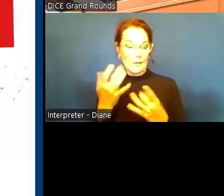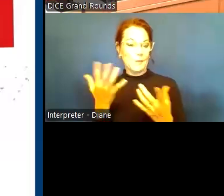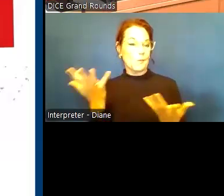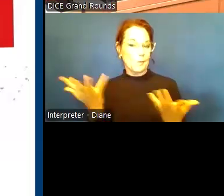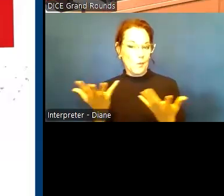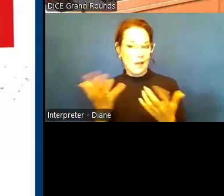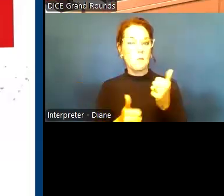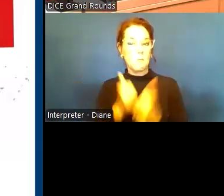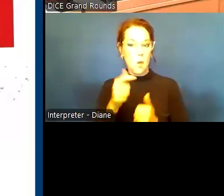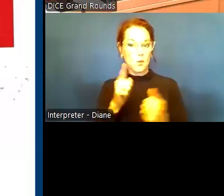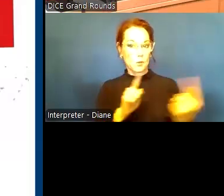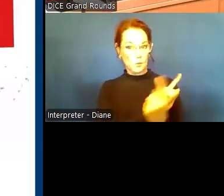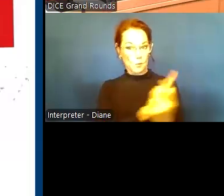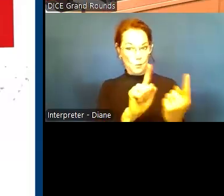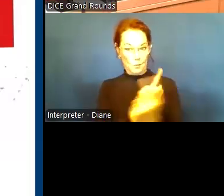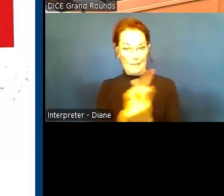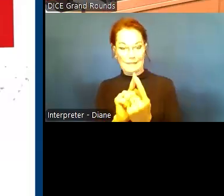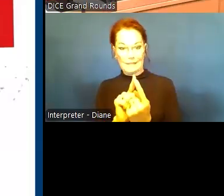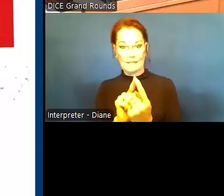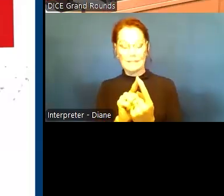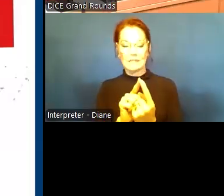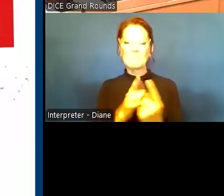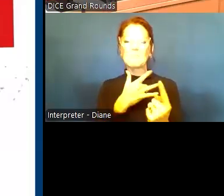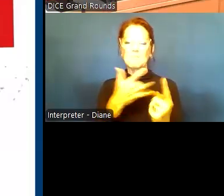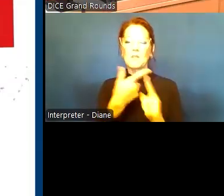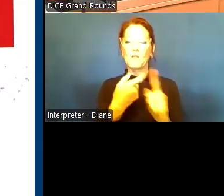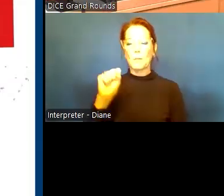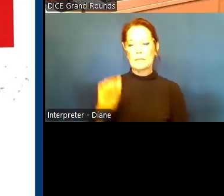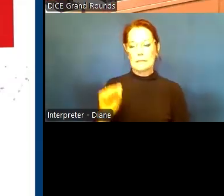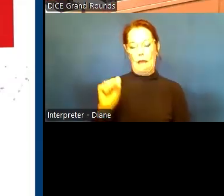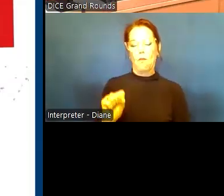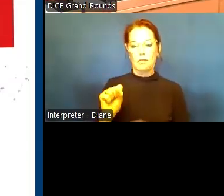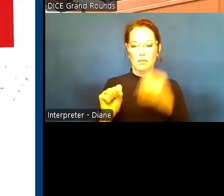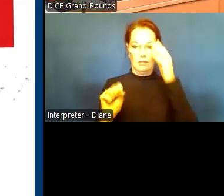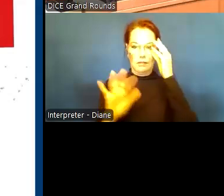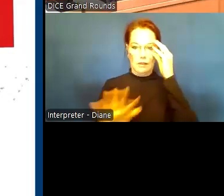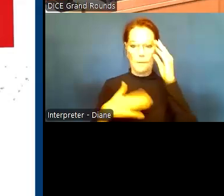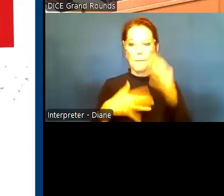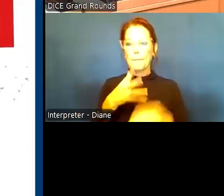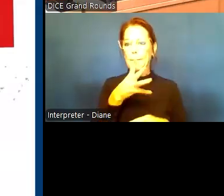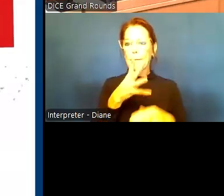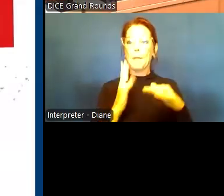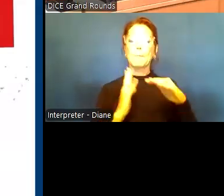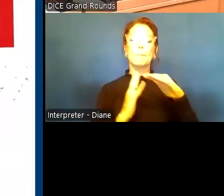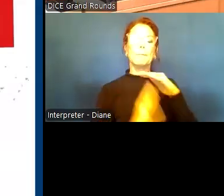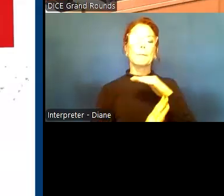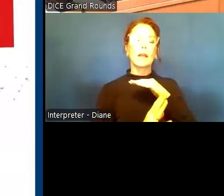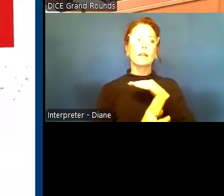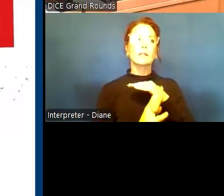immigrated at that time right would be from the south of Vietnam um my mom immigrated around 1975